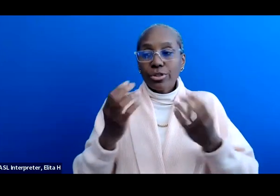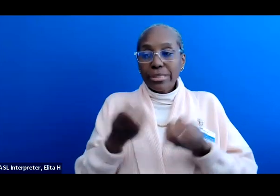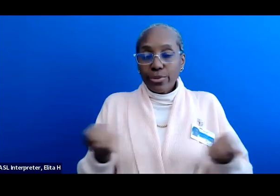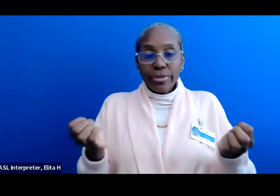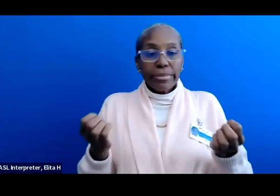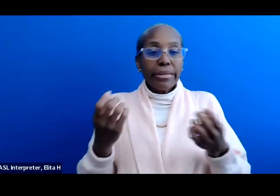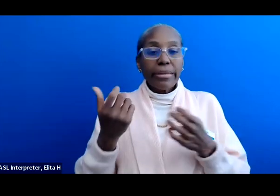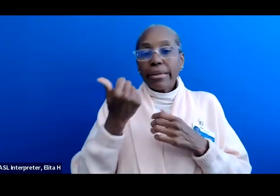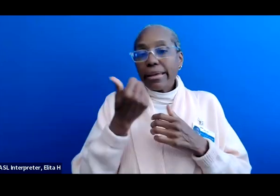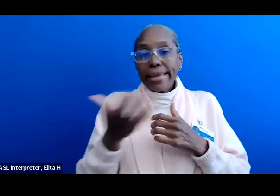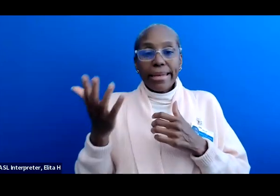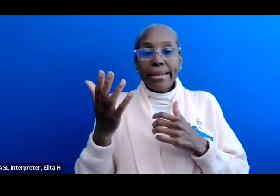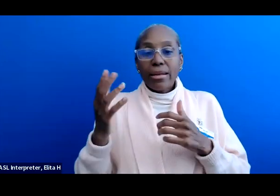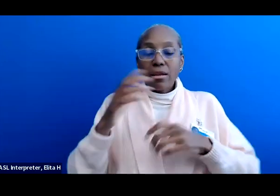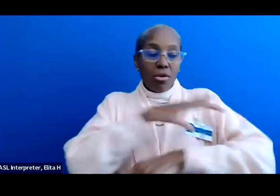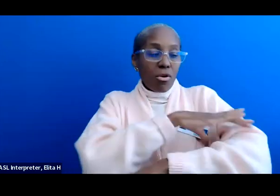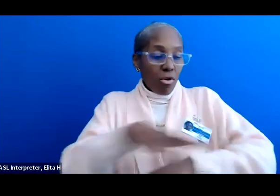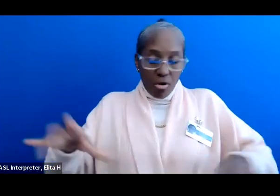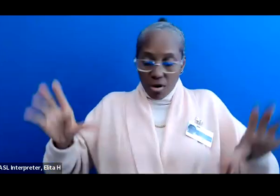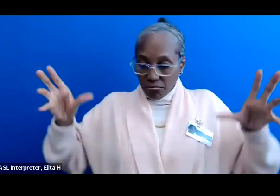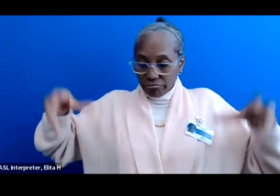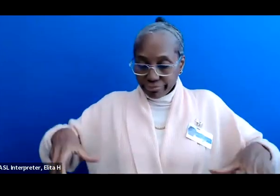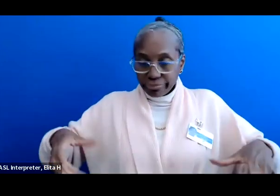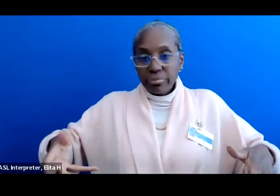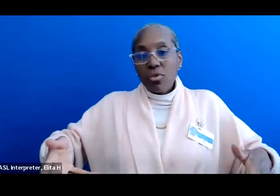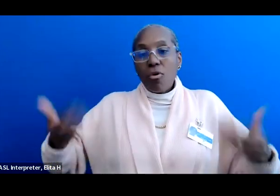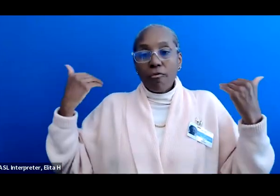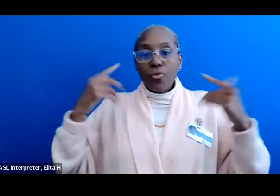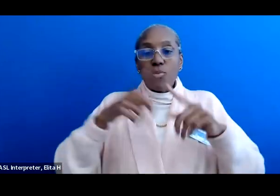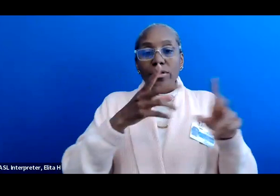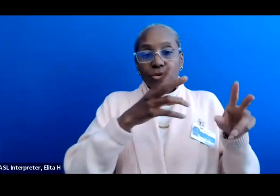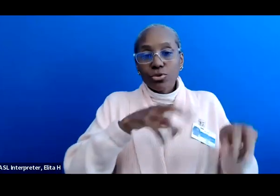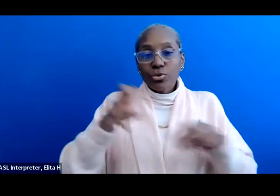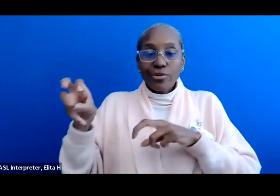or an armrest that comes off when you transfer, or if you have a bag of stuff